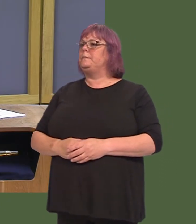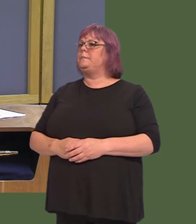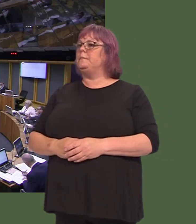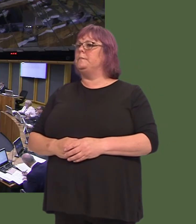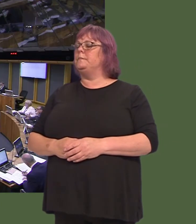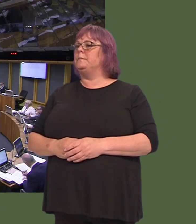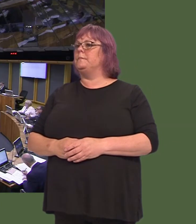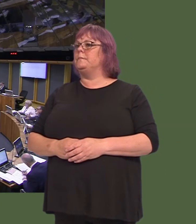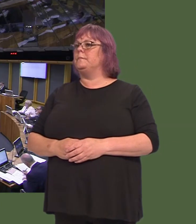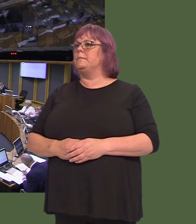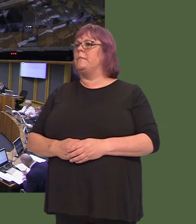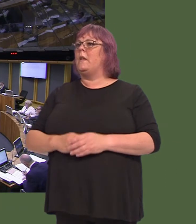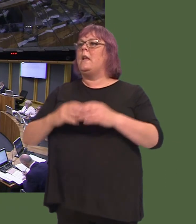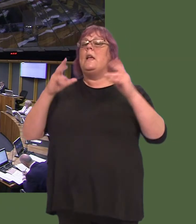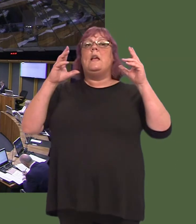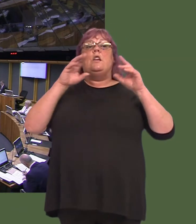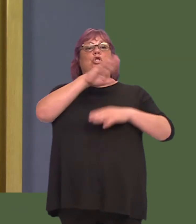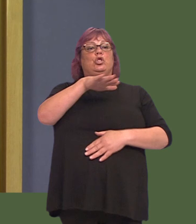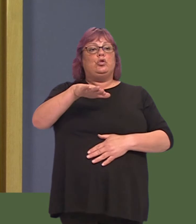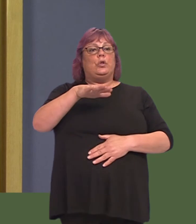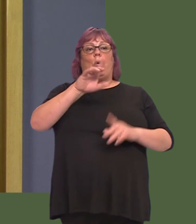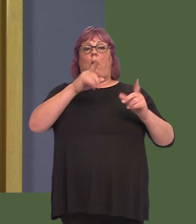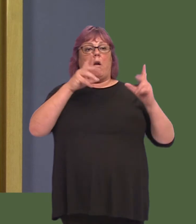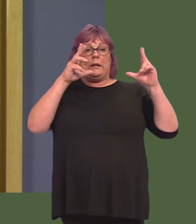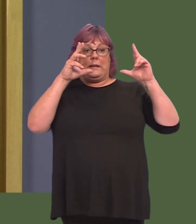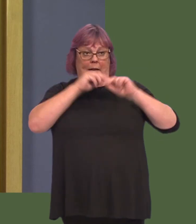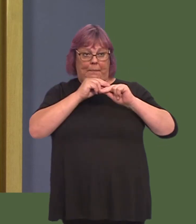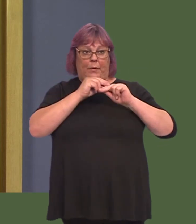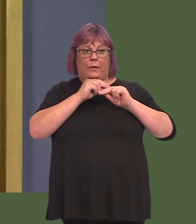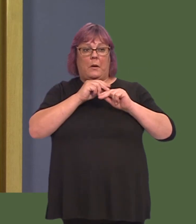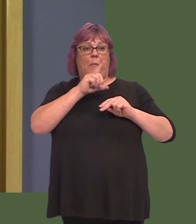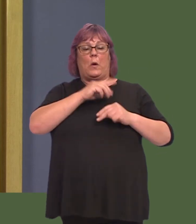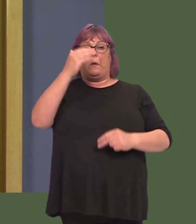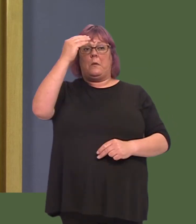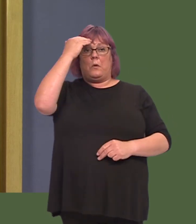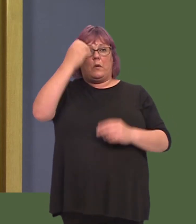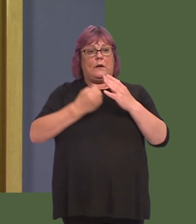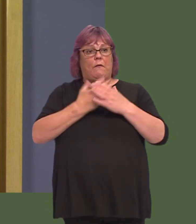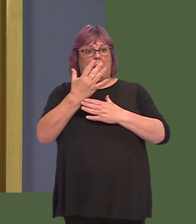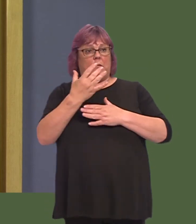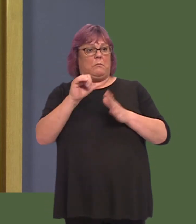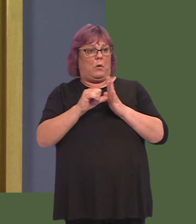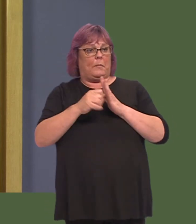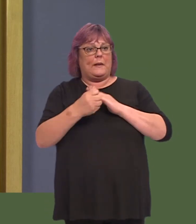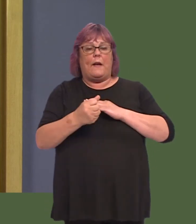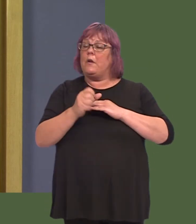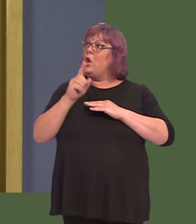What action is the Welsh Government taking to make sleep medication for children and young people with neurodevelopmental conditions more easily available?